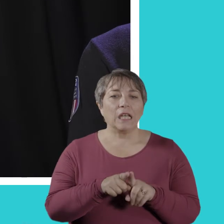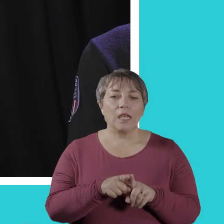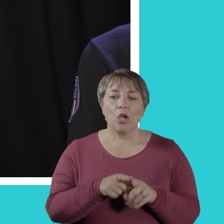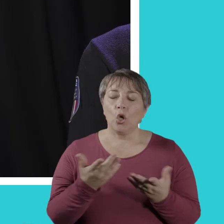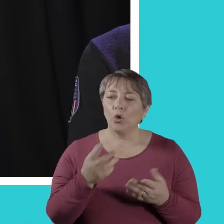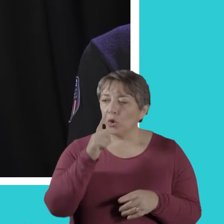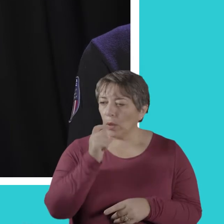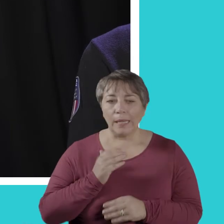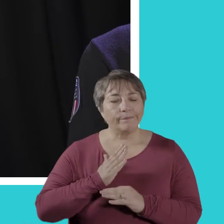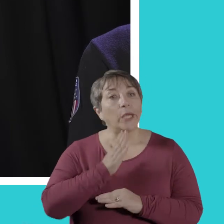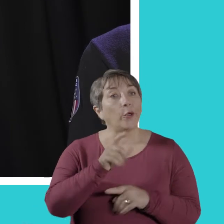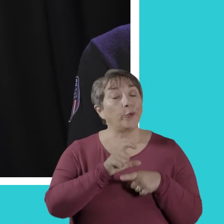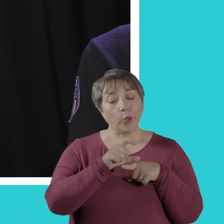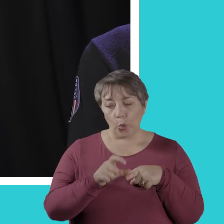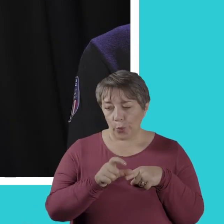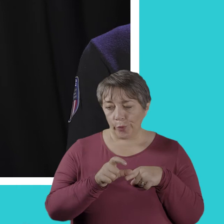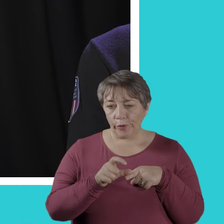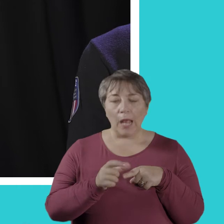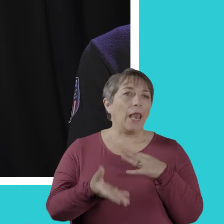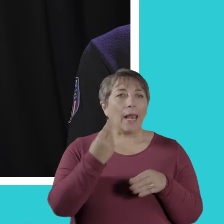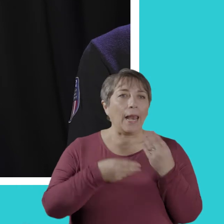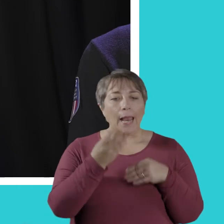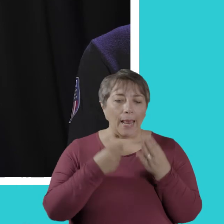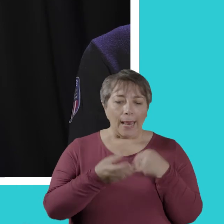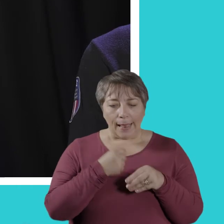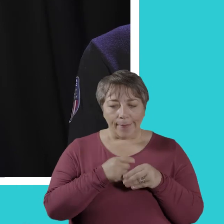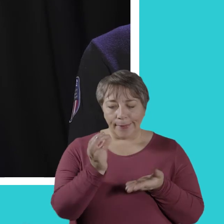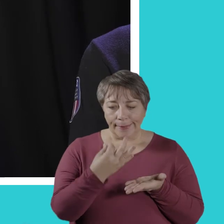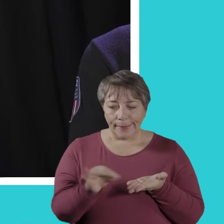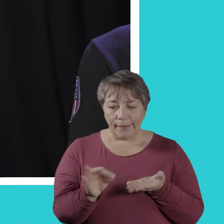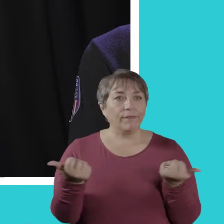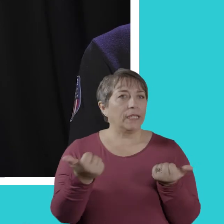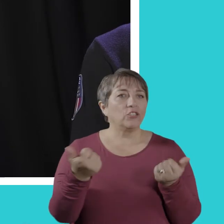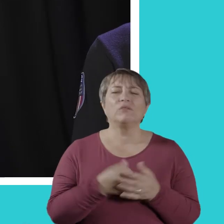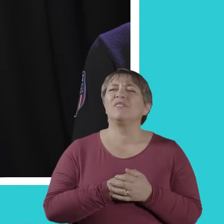then come out with some really outlandish [ __ ] afterwards excuse my language. But like one of the